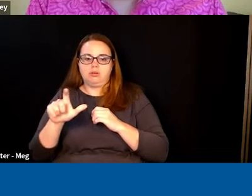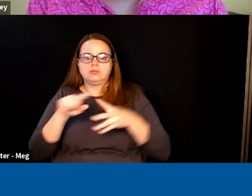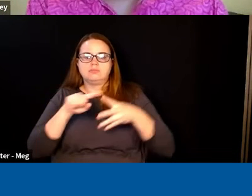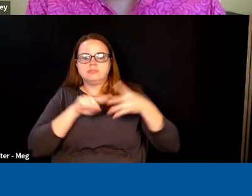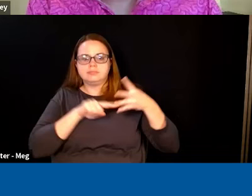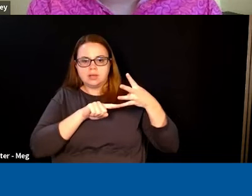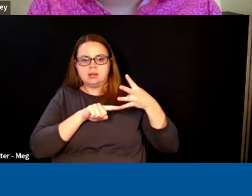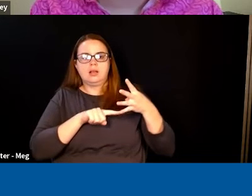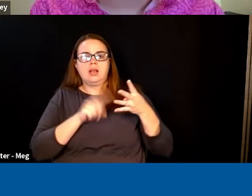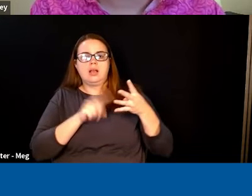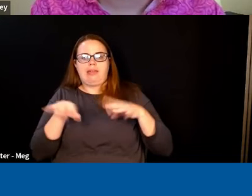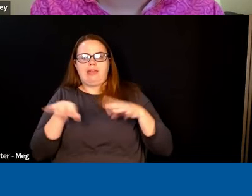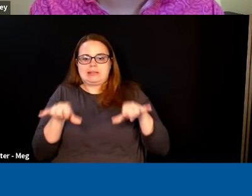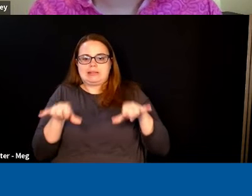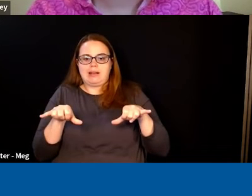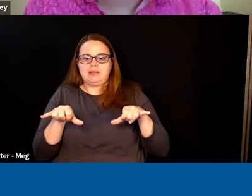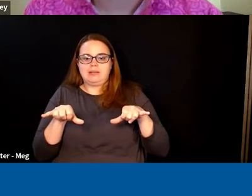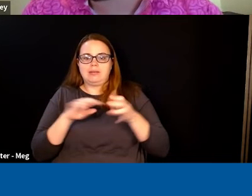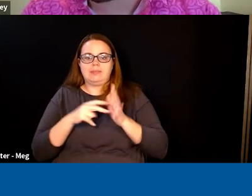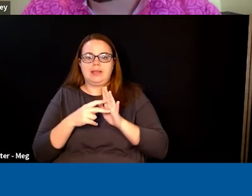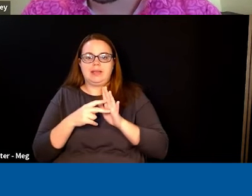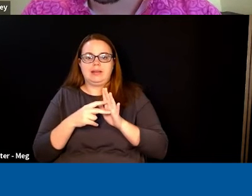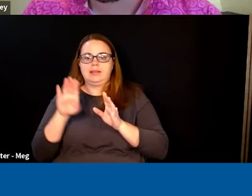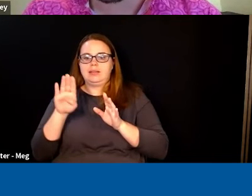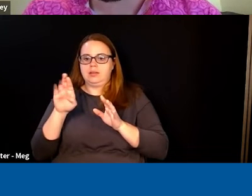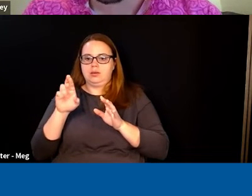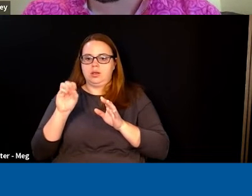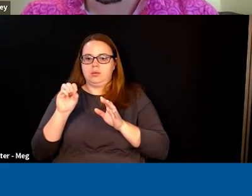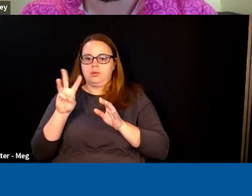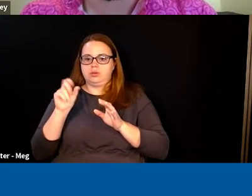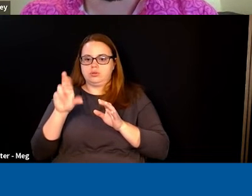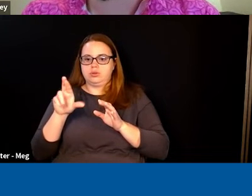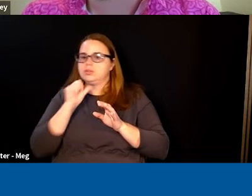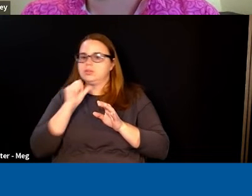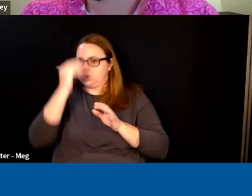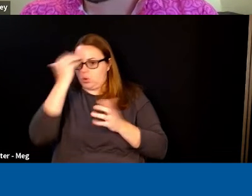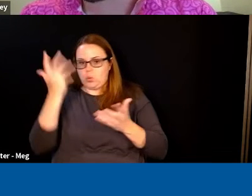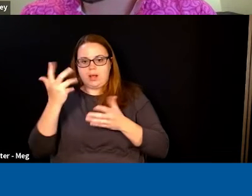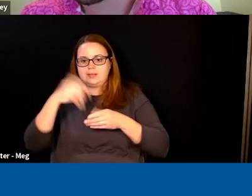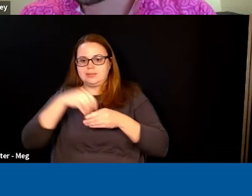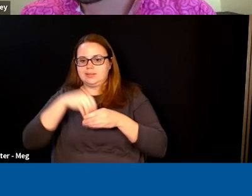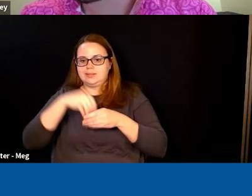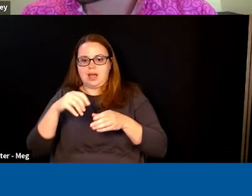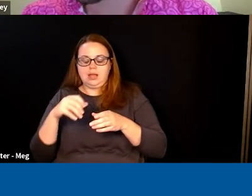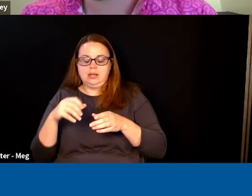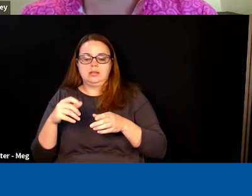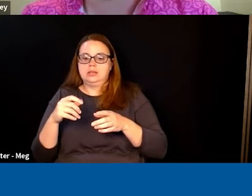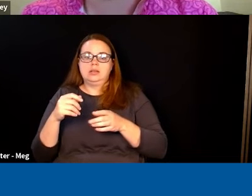They're static, which means the browser does not know what content they contain. This means, you know, forced colors mode